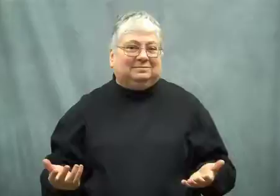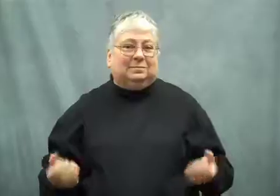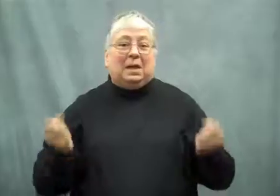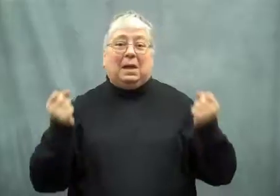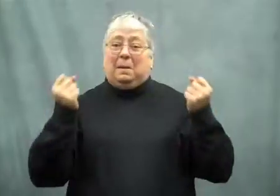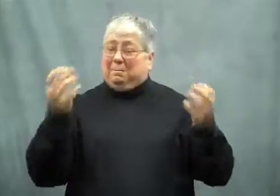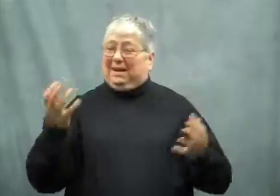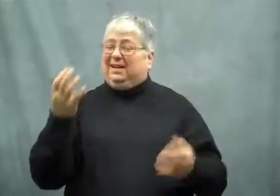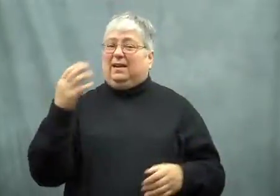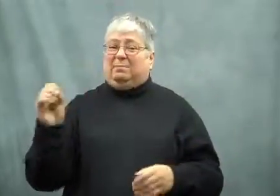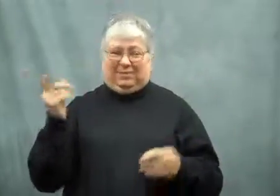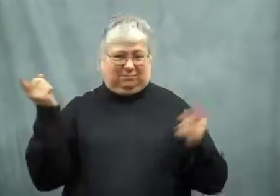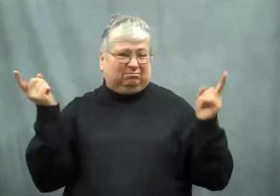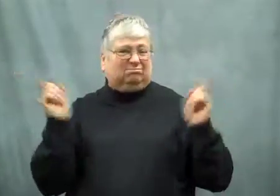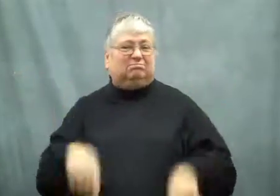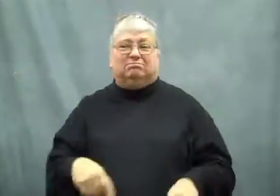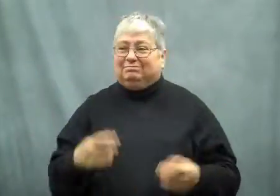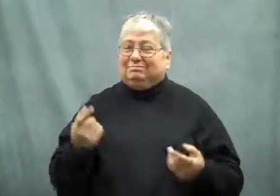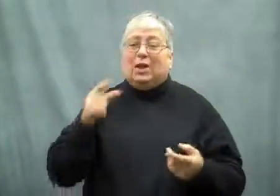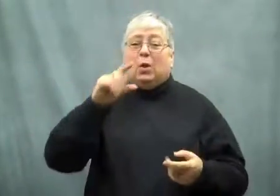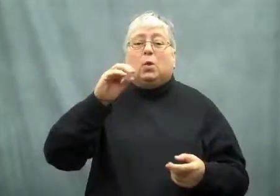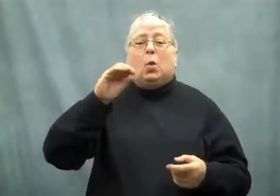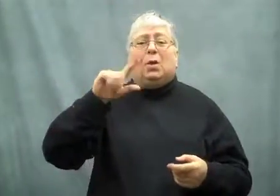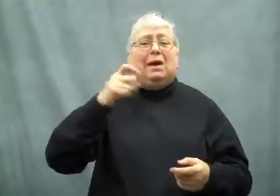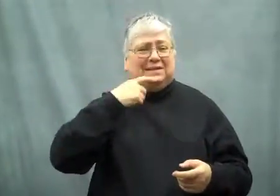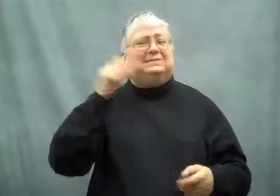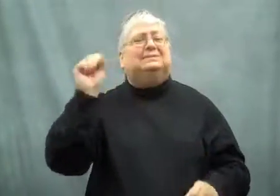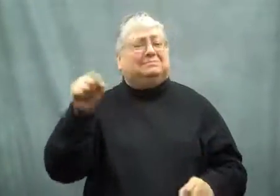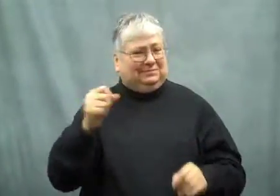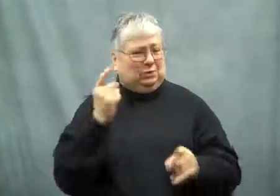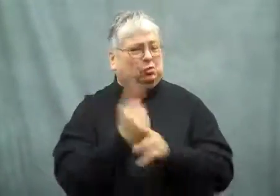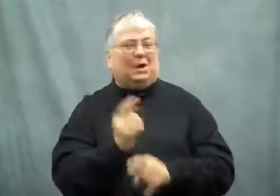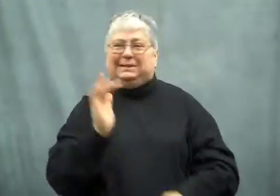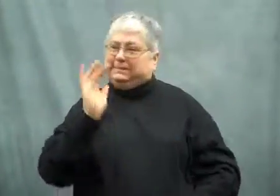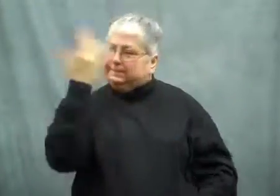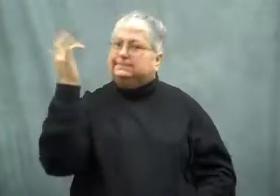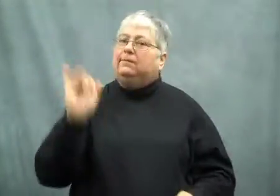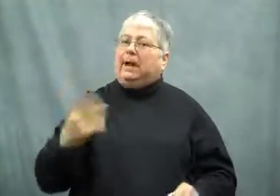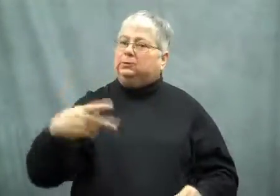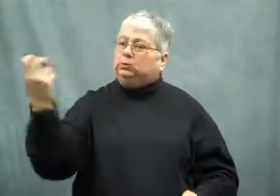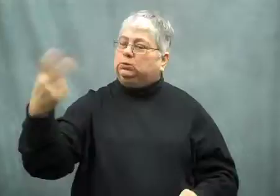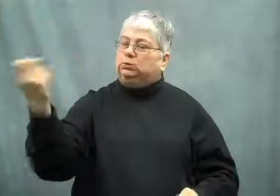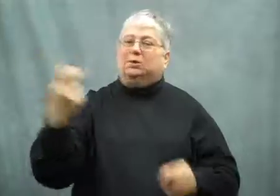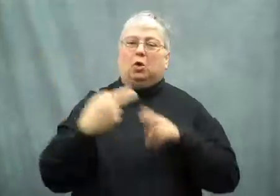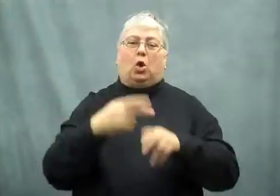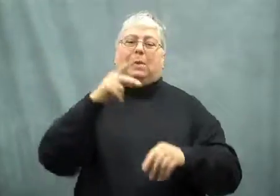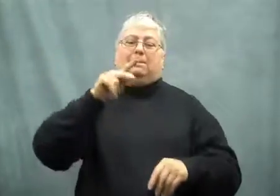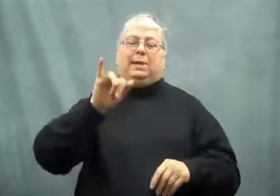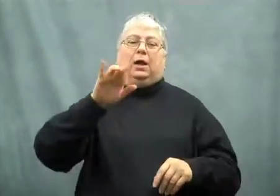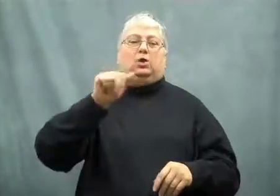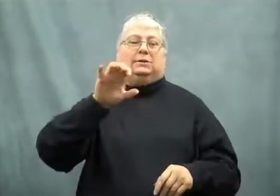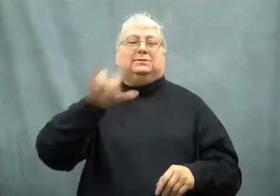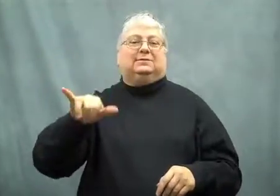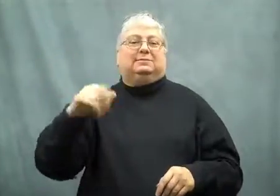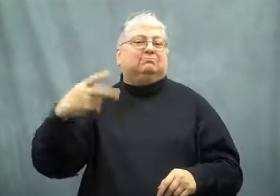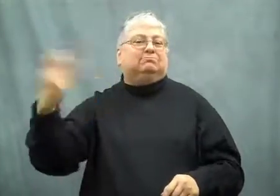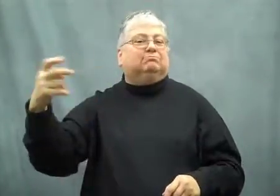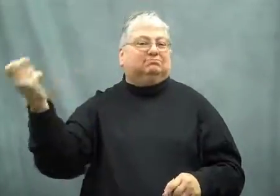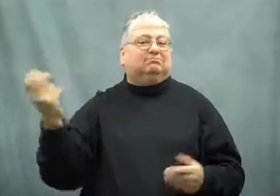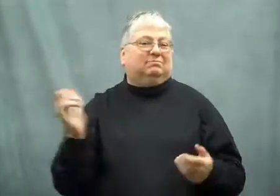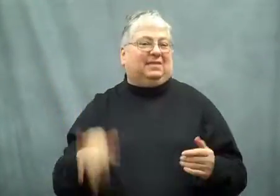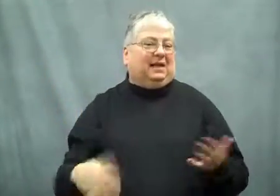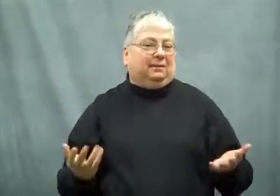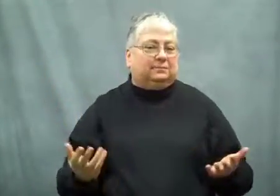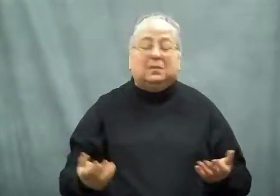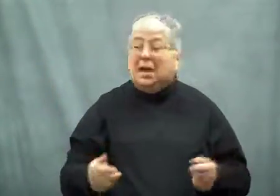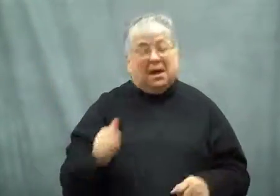Many agree this is wrong. Google agrees this theft, or piracy, is a problem.